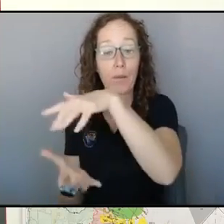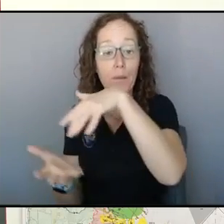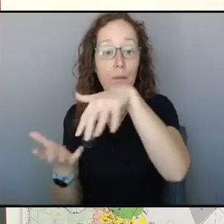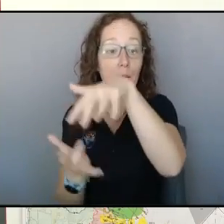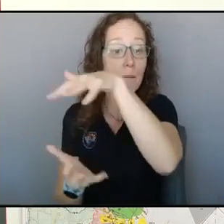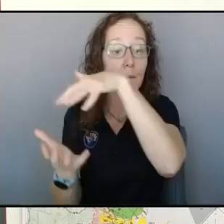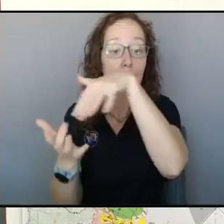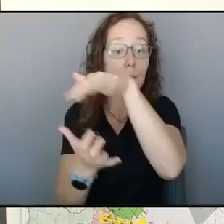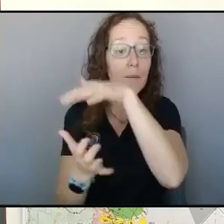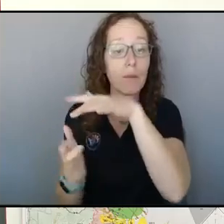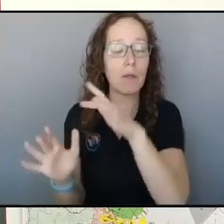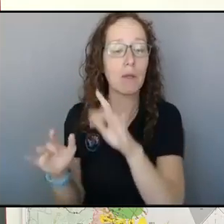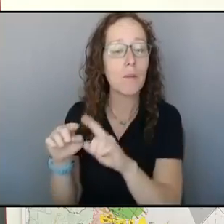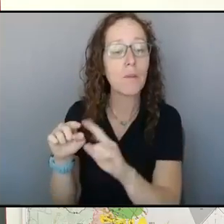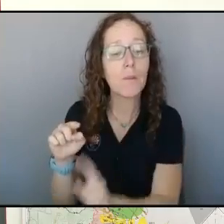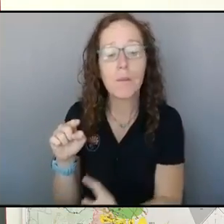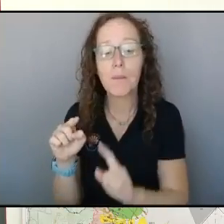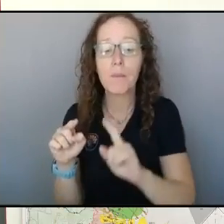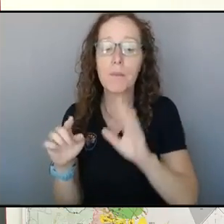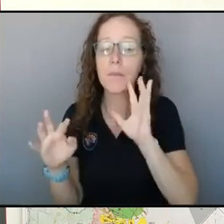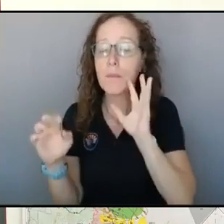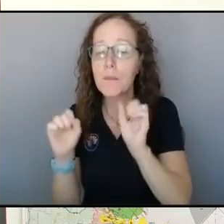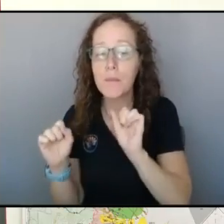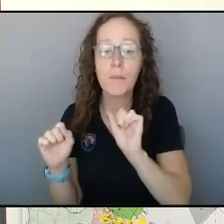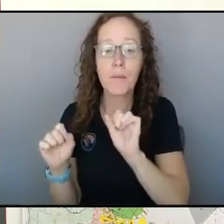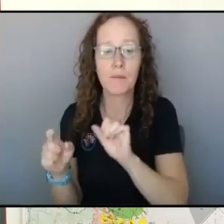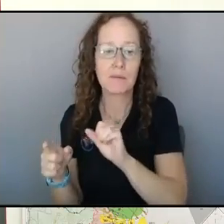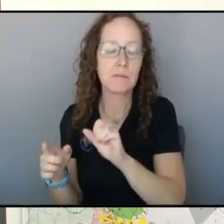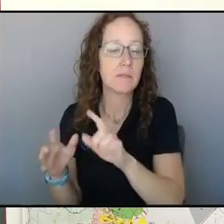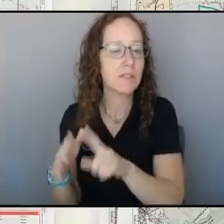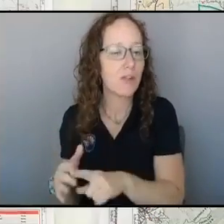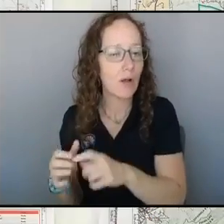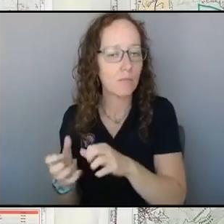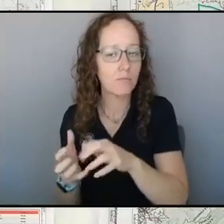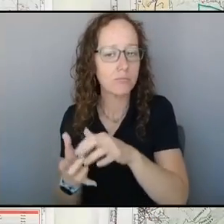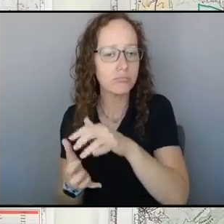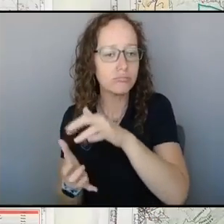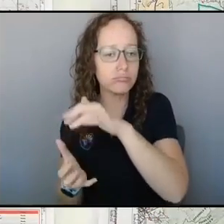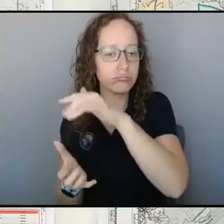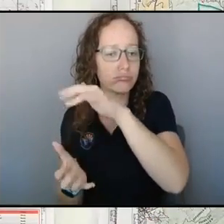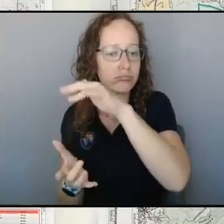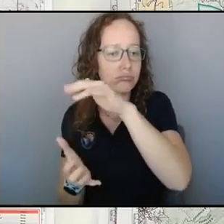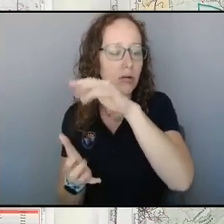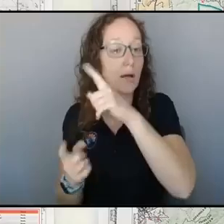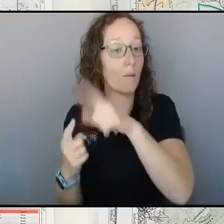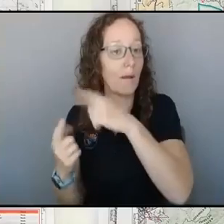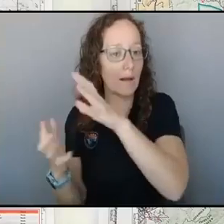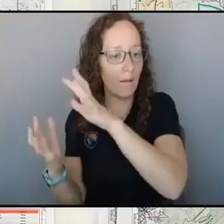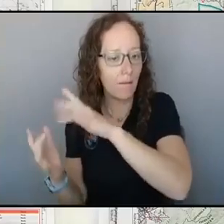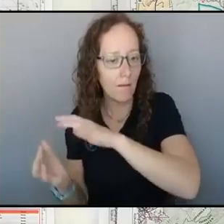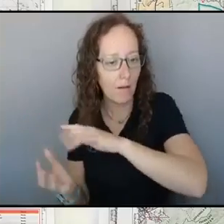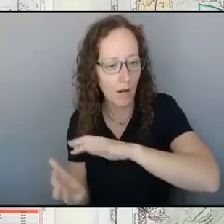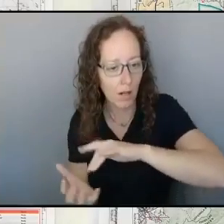home about as they're getting going but as they push off and they start to move into a more favorable environment, we start